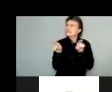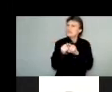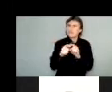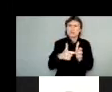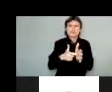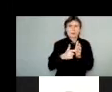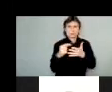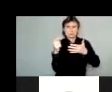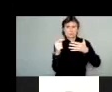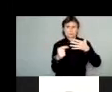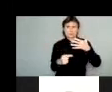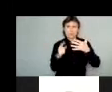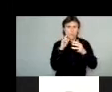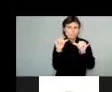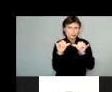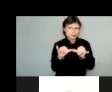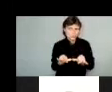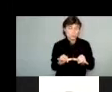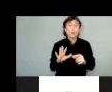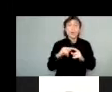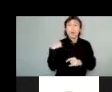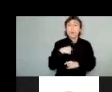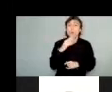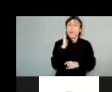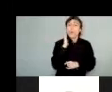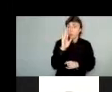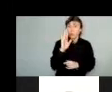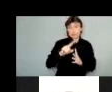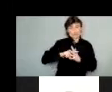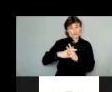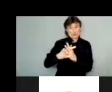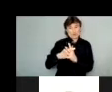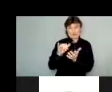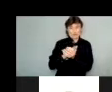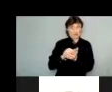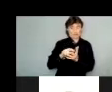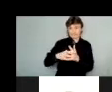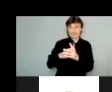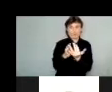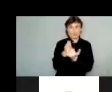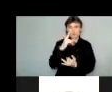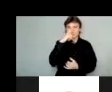We will kick off that process immediately after the operating grant and run it through the summer.